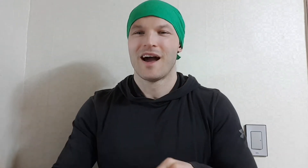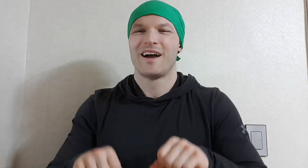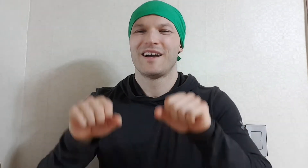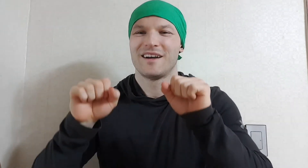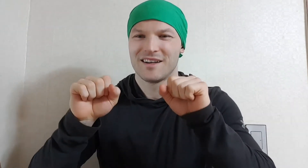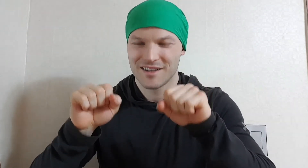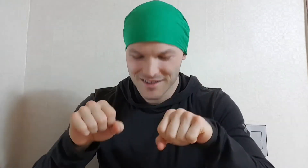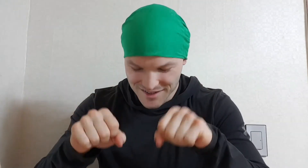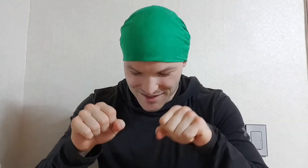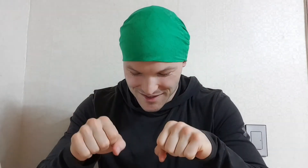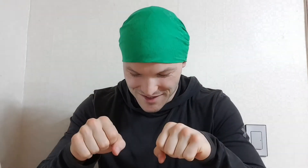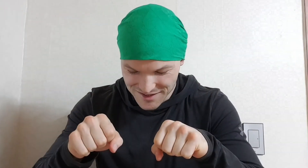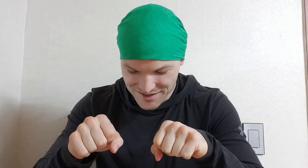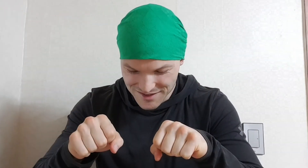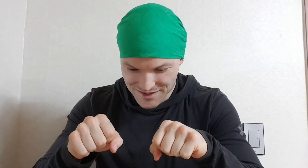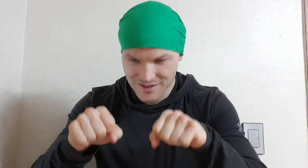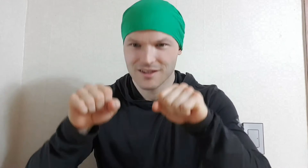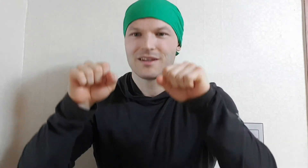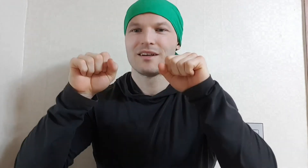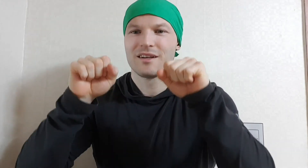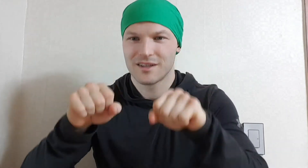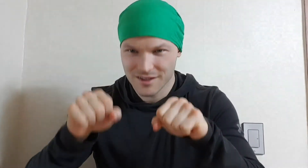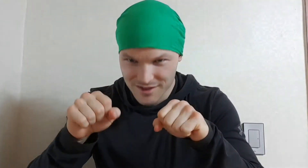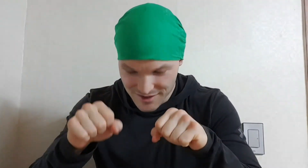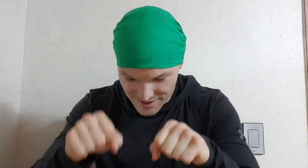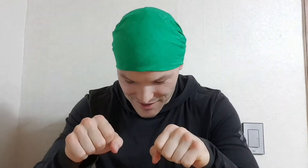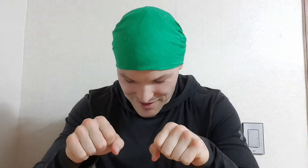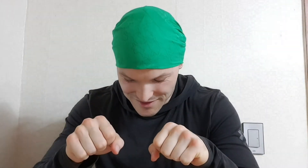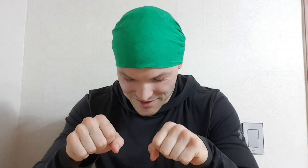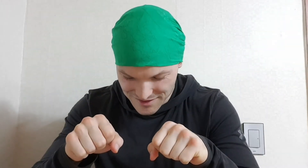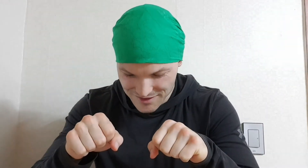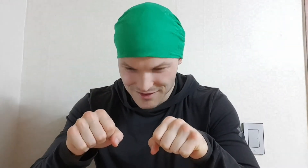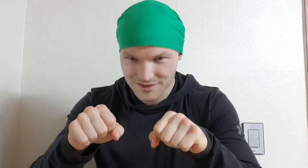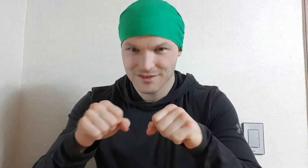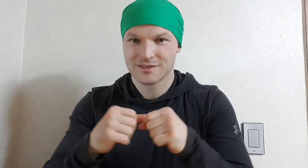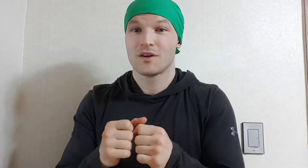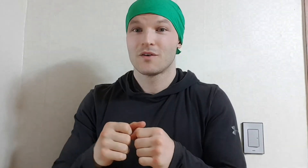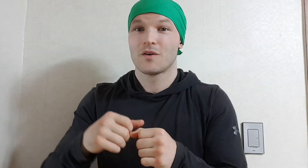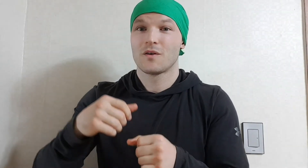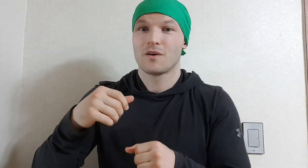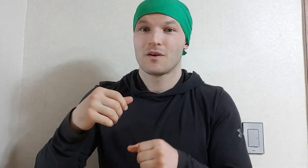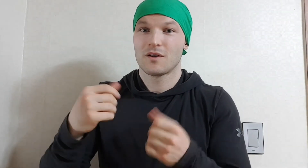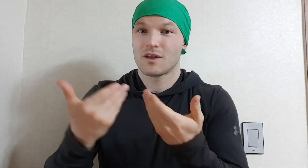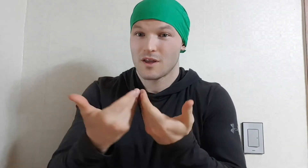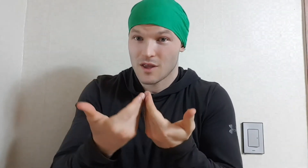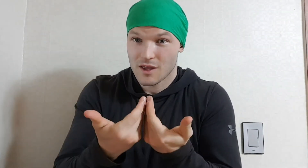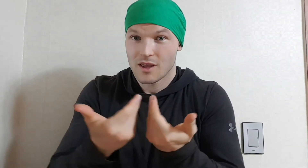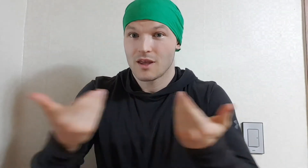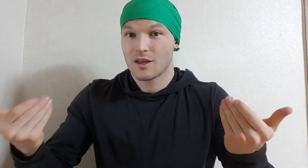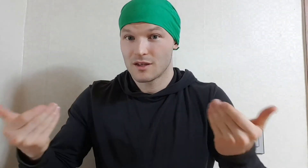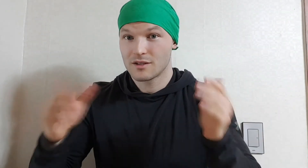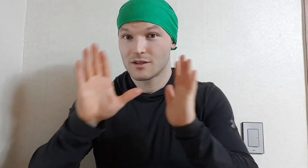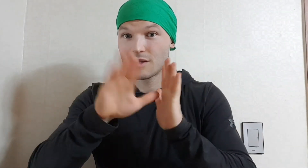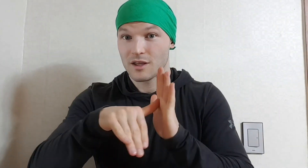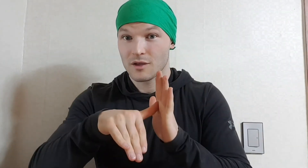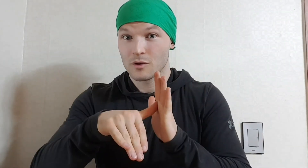Hello! When saying goodbye/parting ways